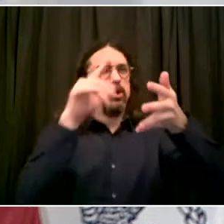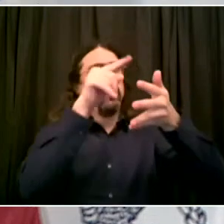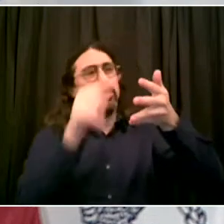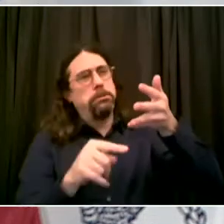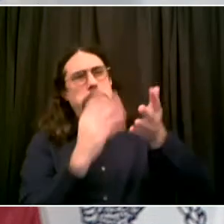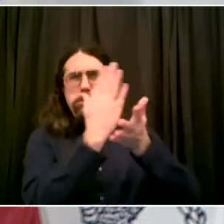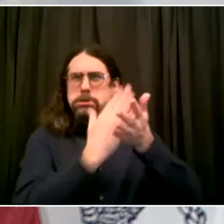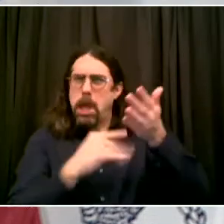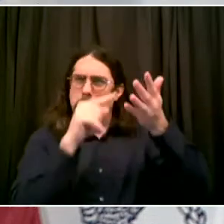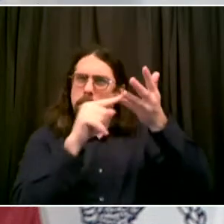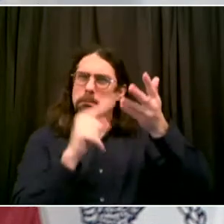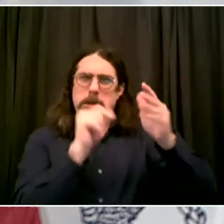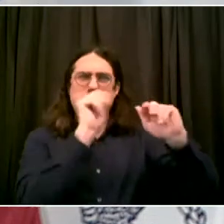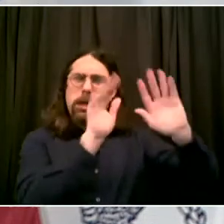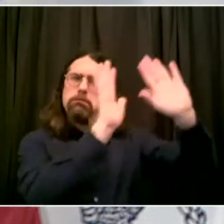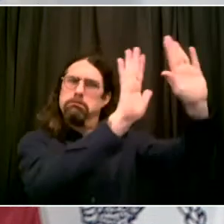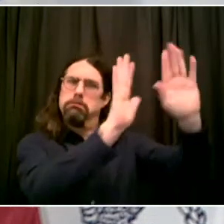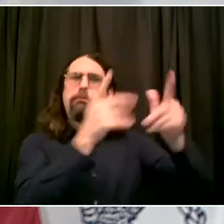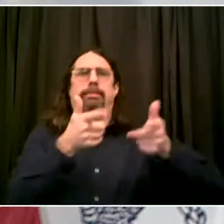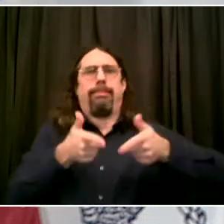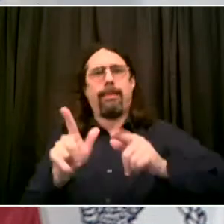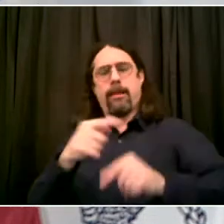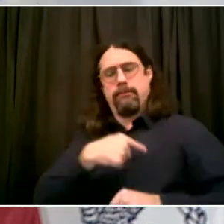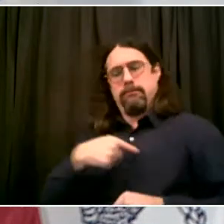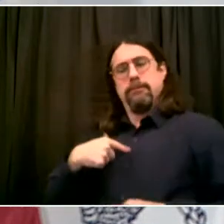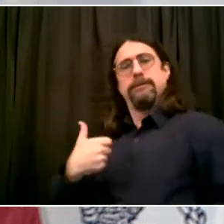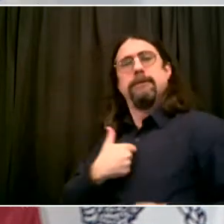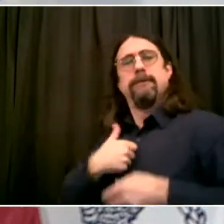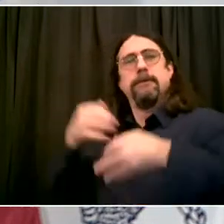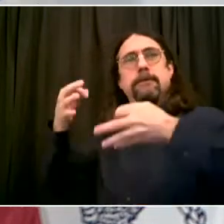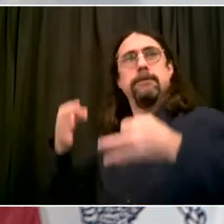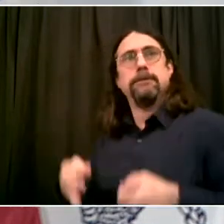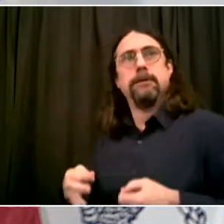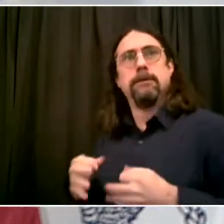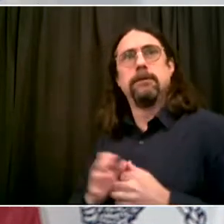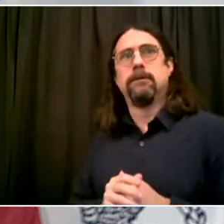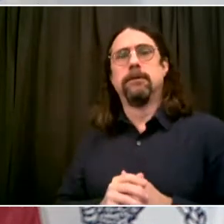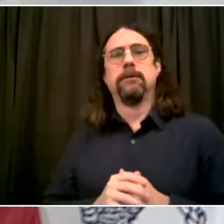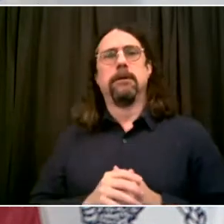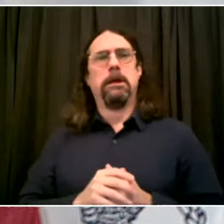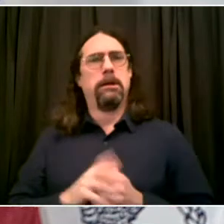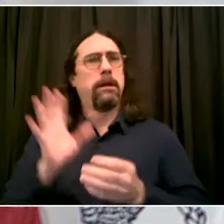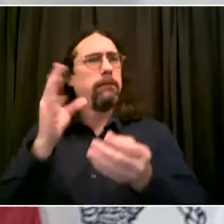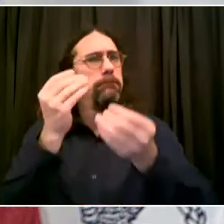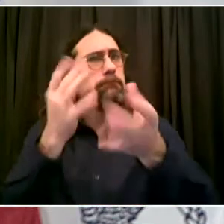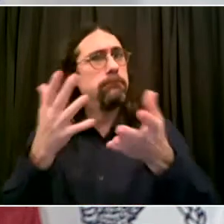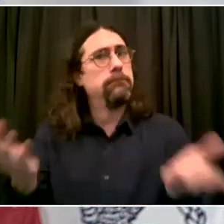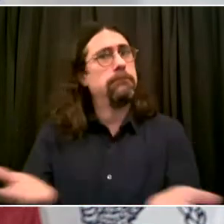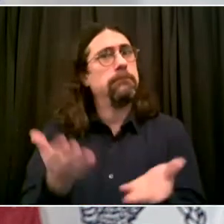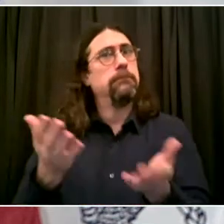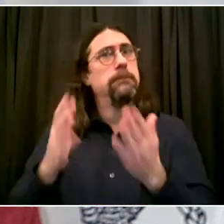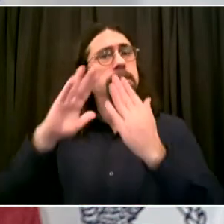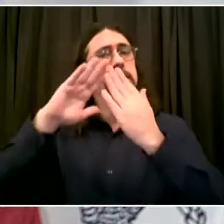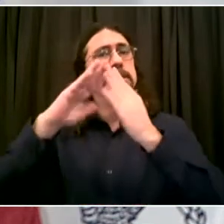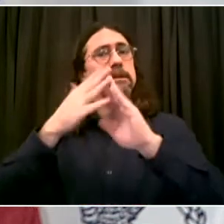OPRPPR E INSPECTIONS AND PROTOCOL. WWAE RE GOING TO WATCH VERY CAREFULLY.